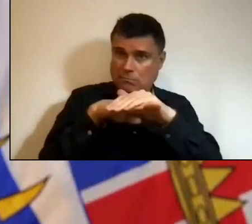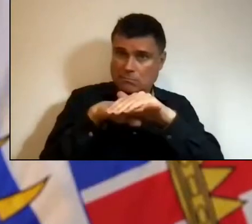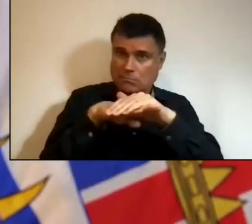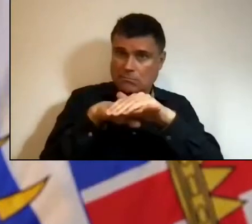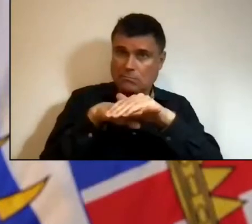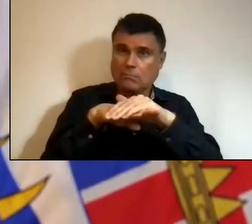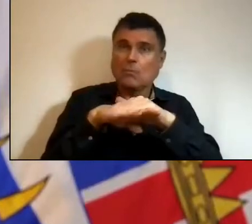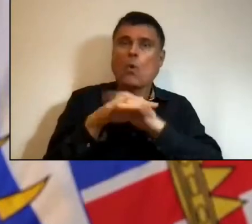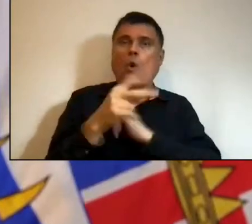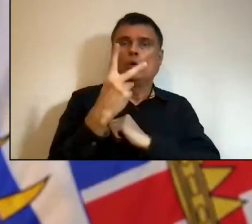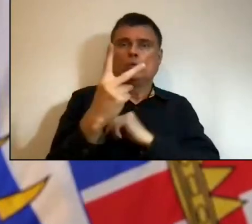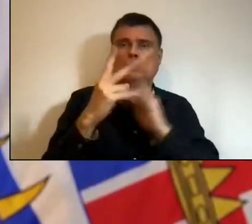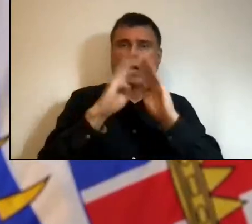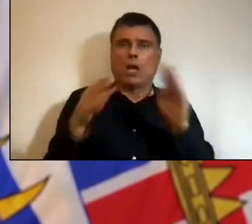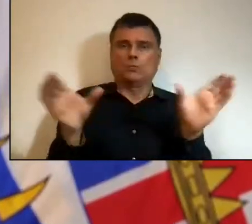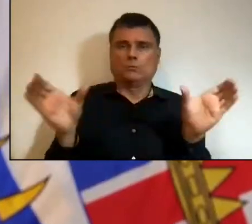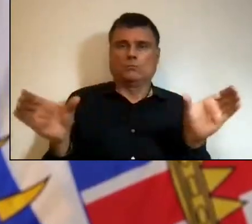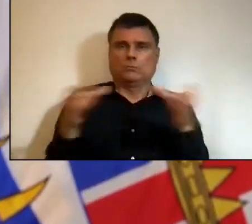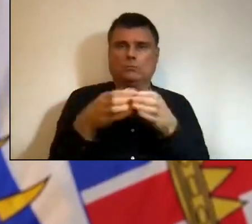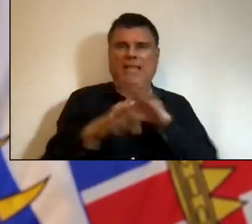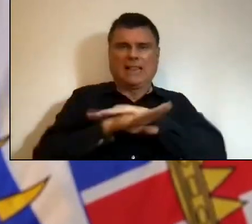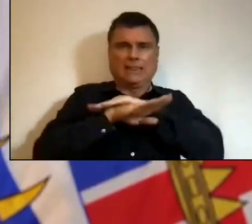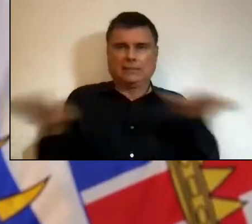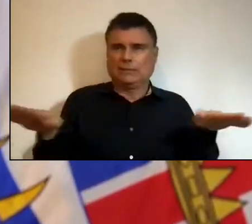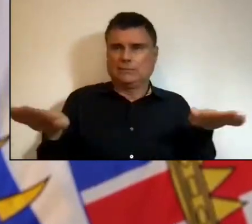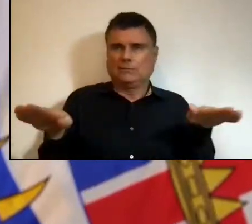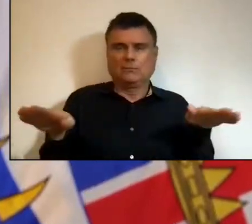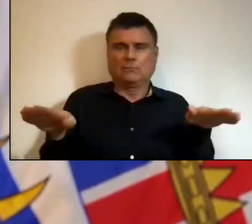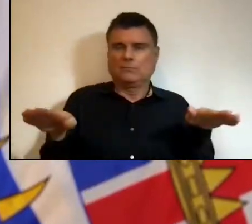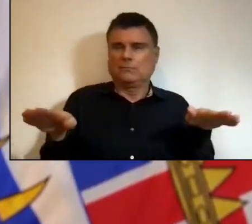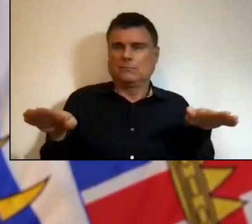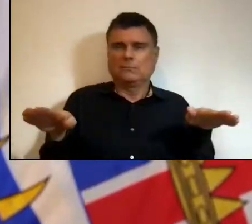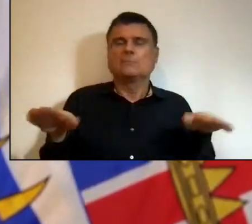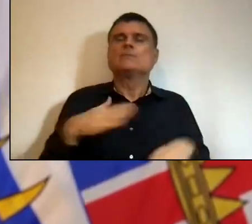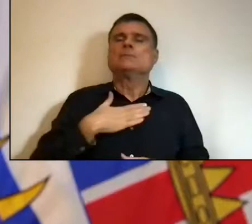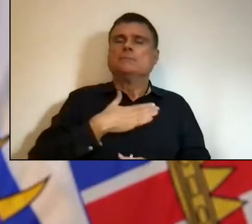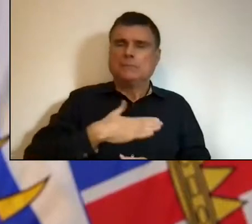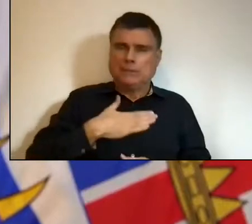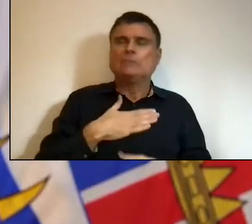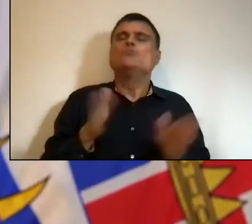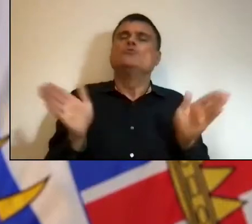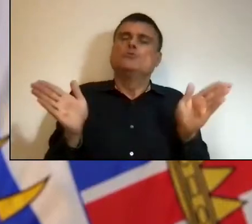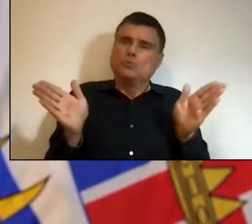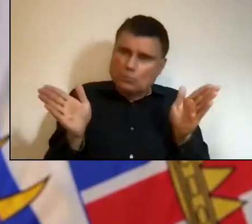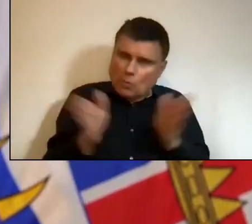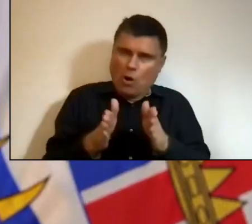you some guidance to go with, but right now make it as small